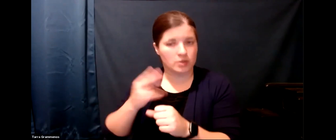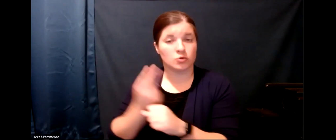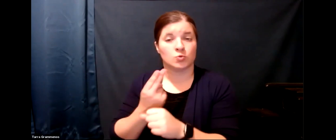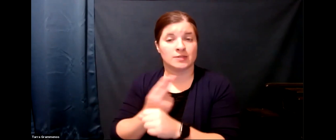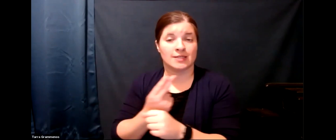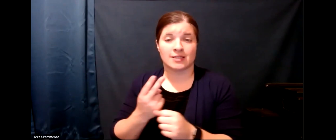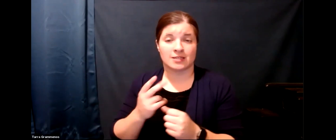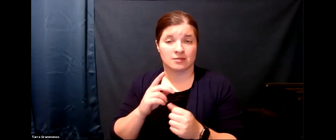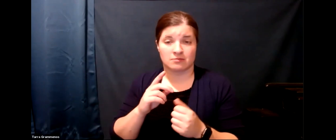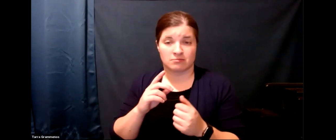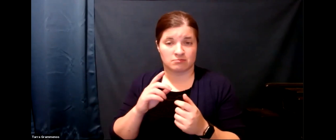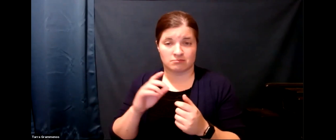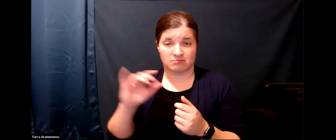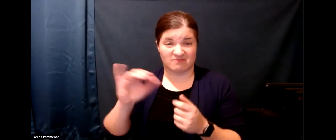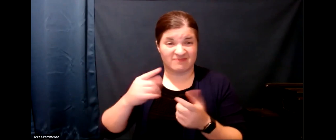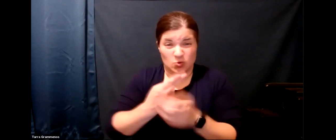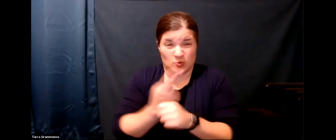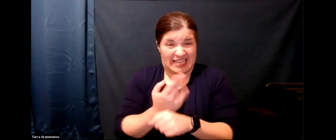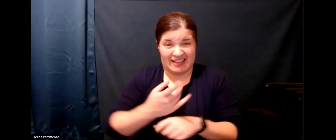intersection.